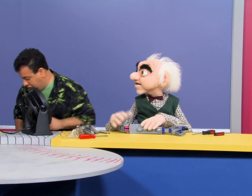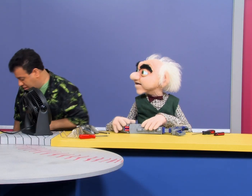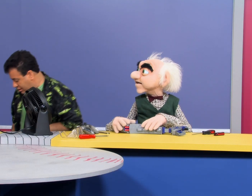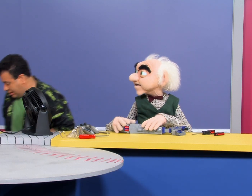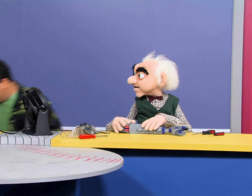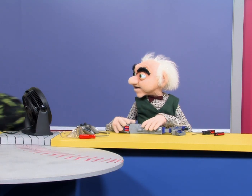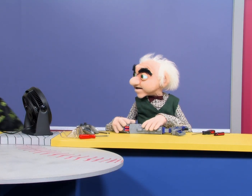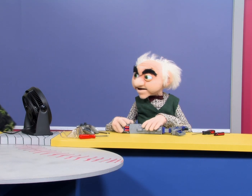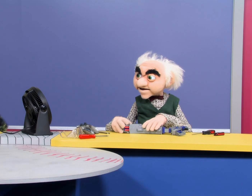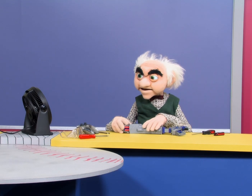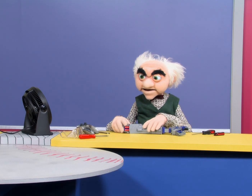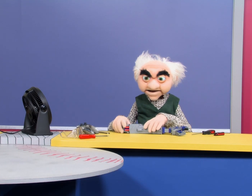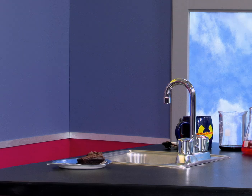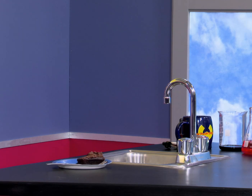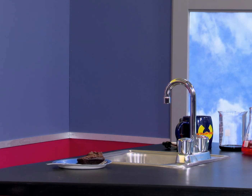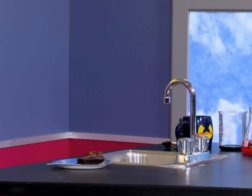YEAH.